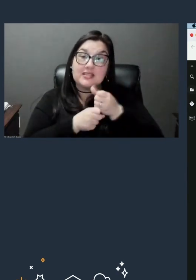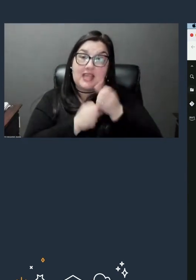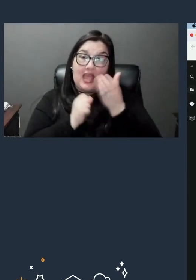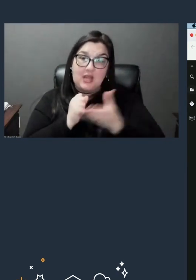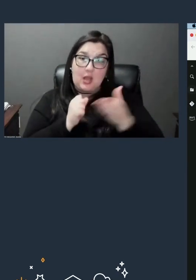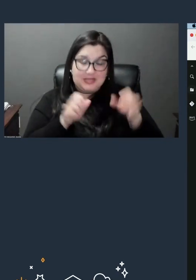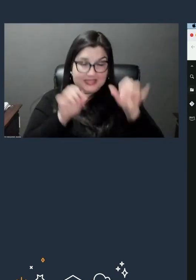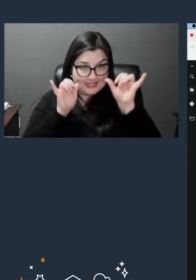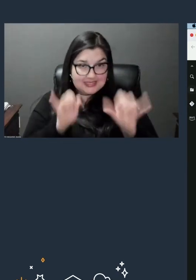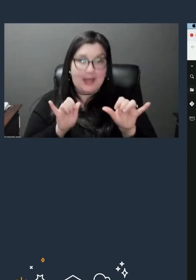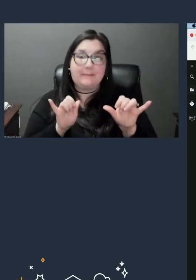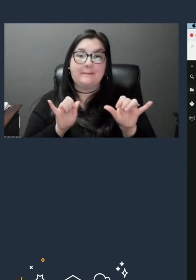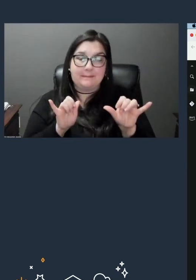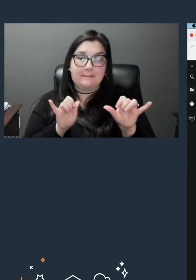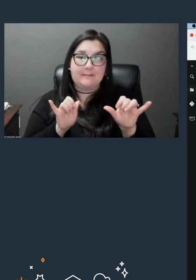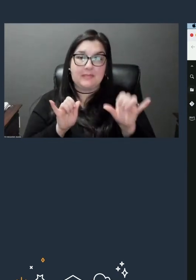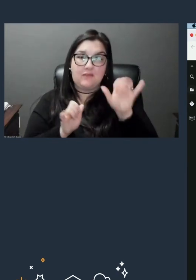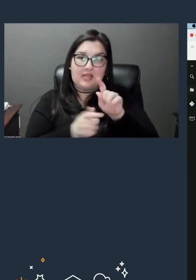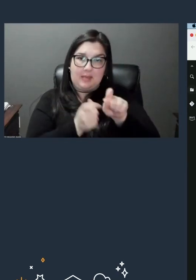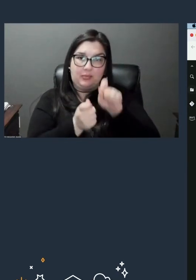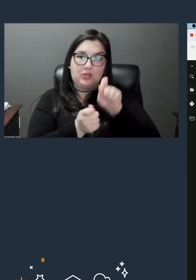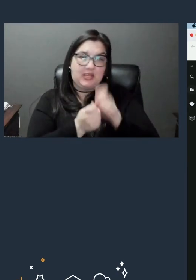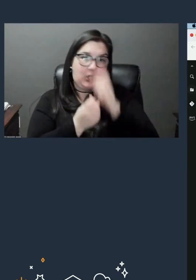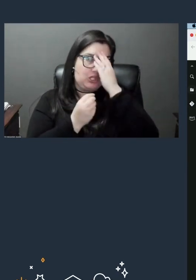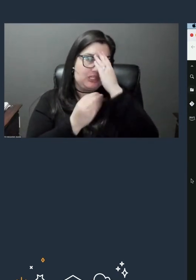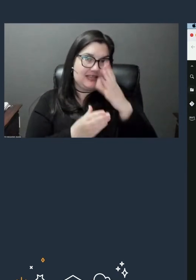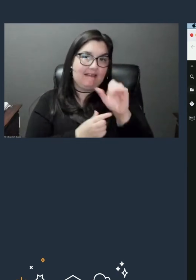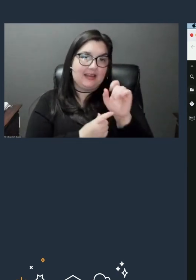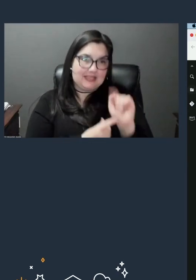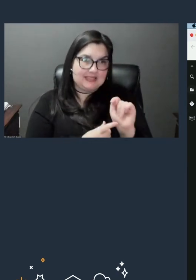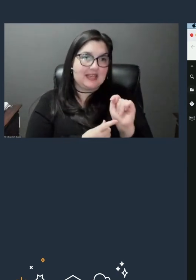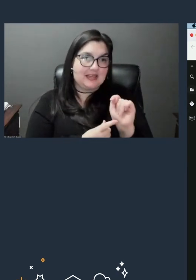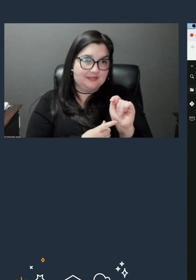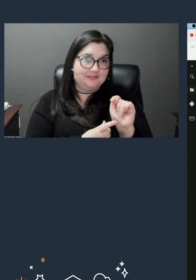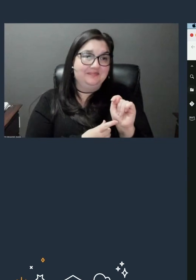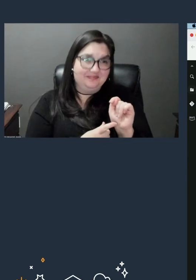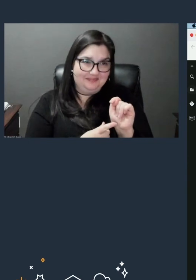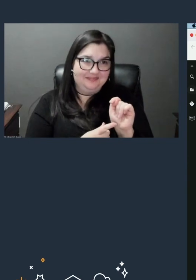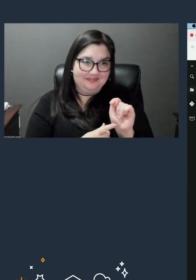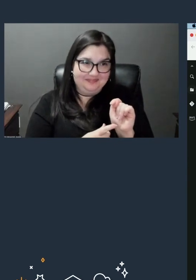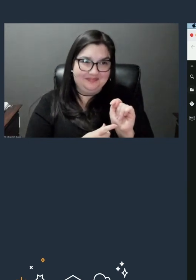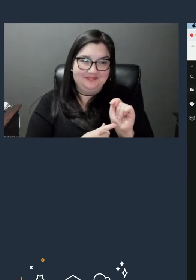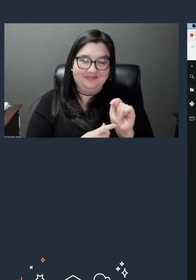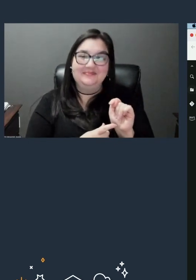and for that particular data set. So what should happen is, let's see.